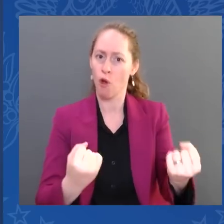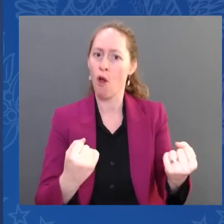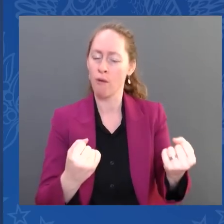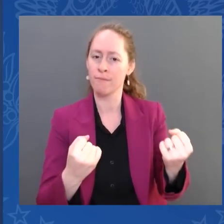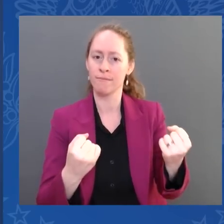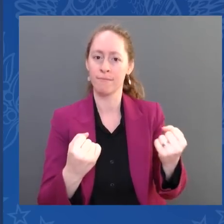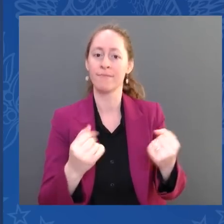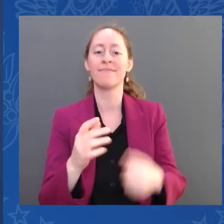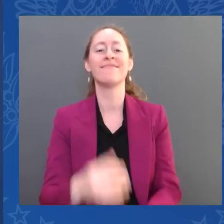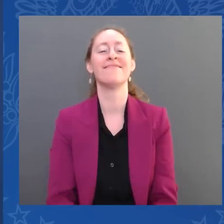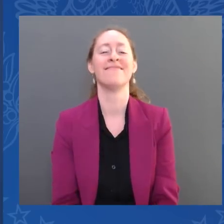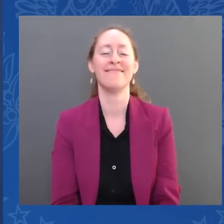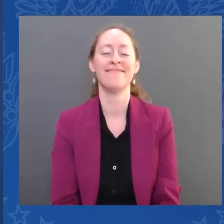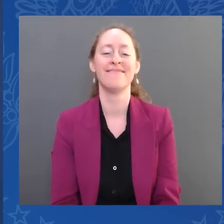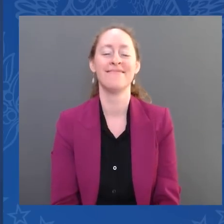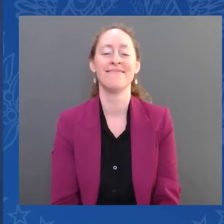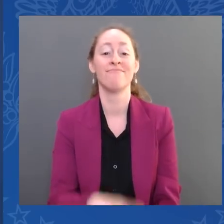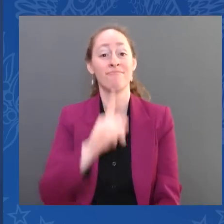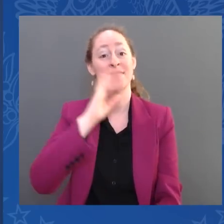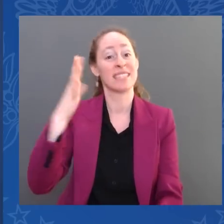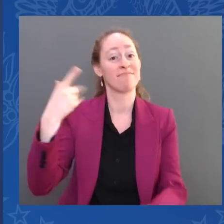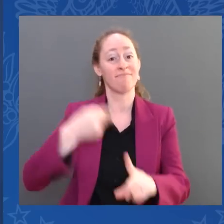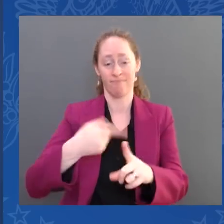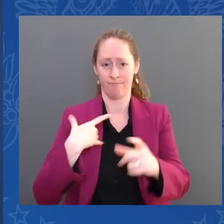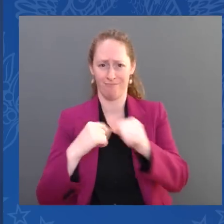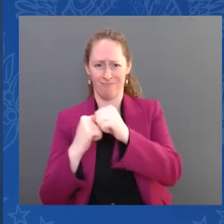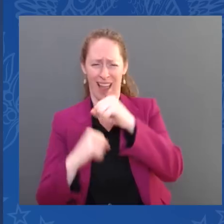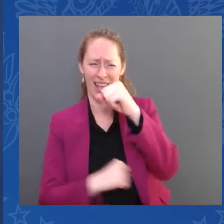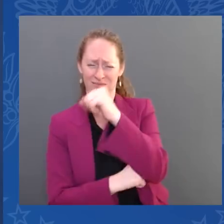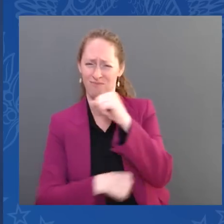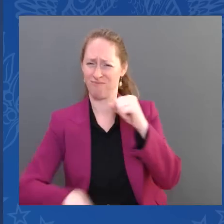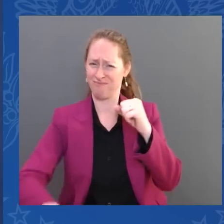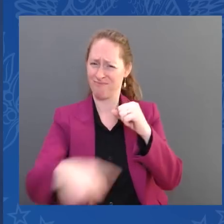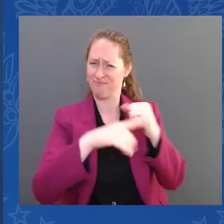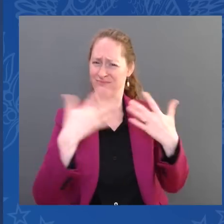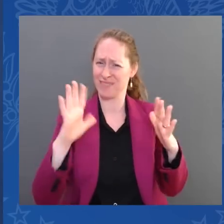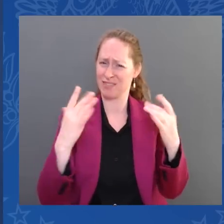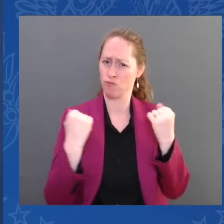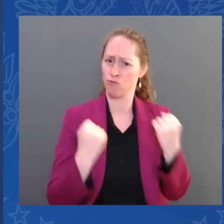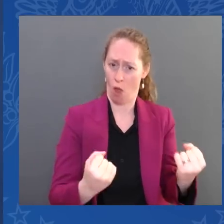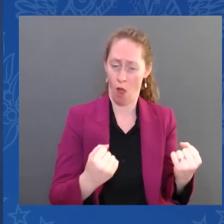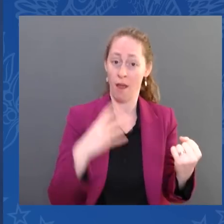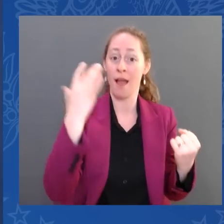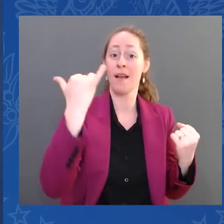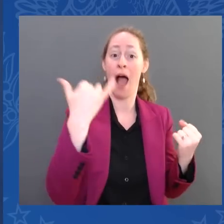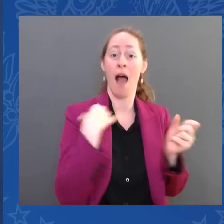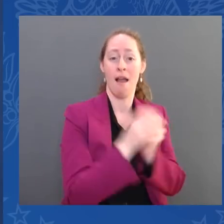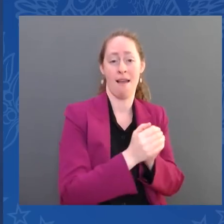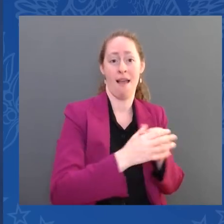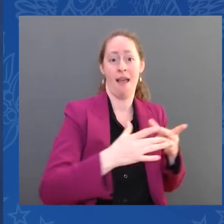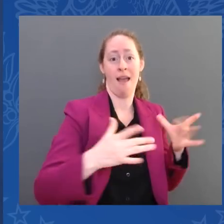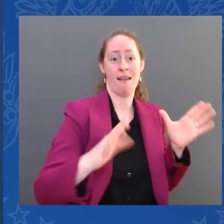where we can build on that foundation, build a future of stable, steady growth so we can bring down inflation